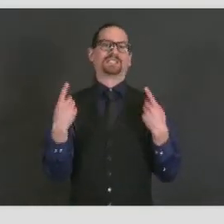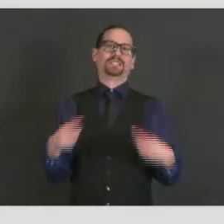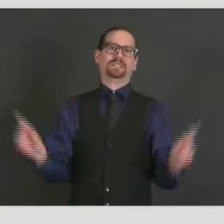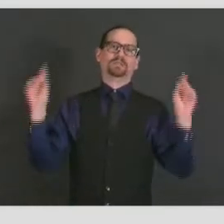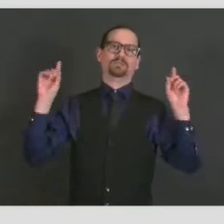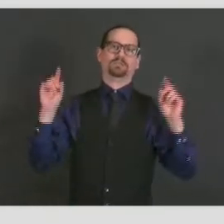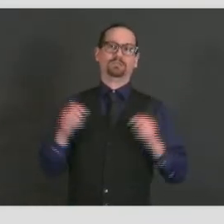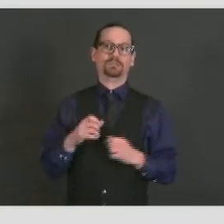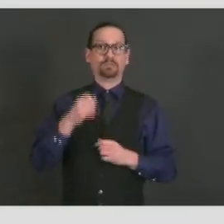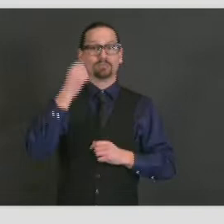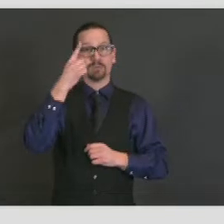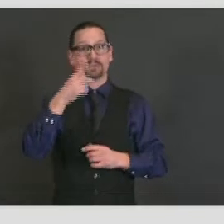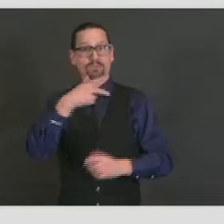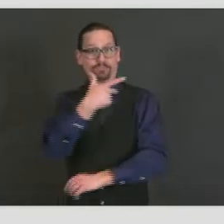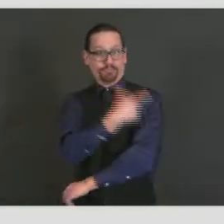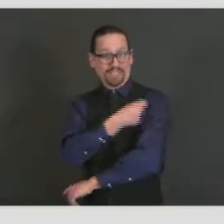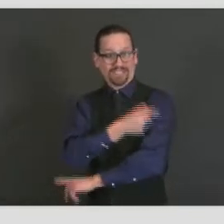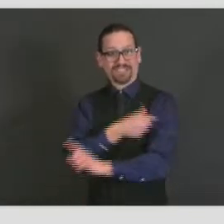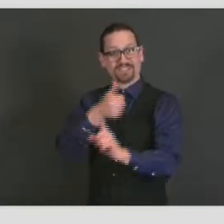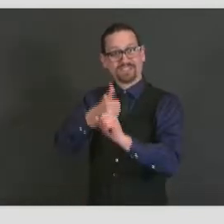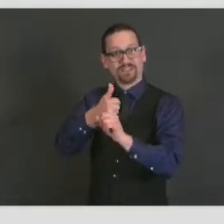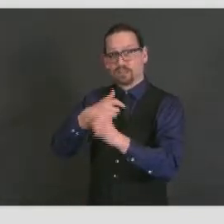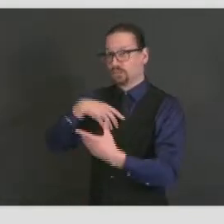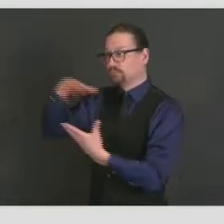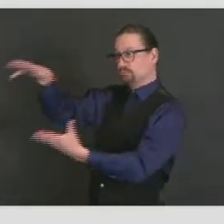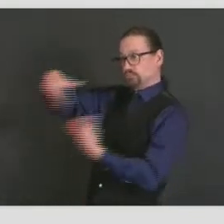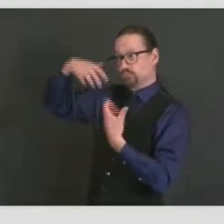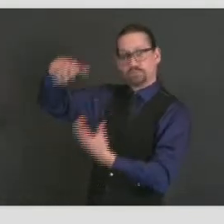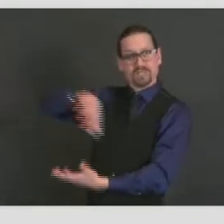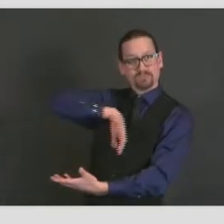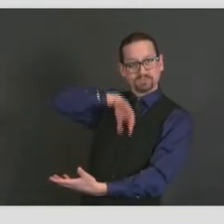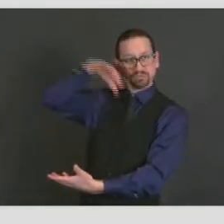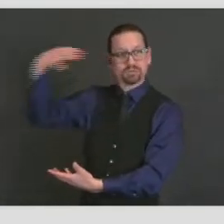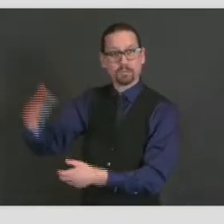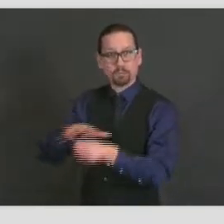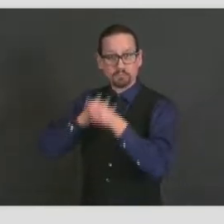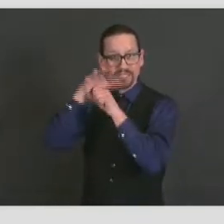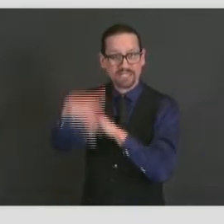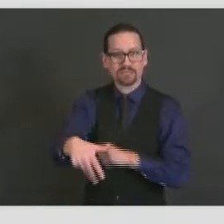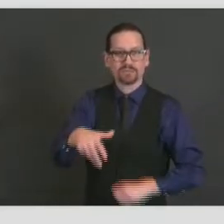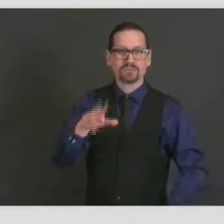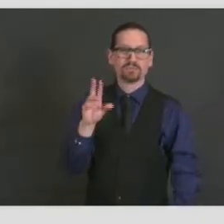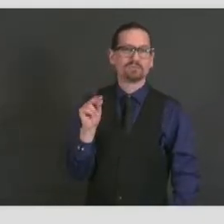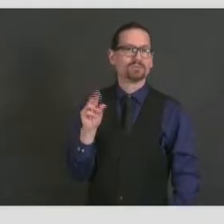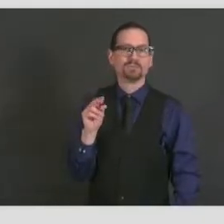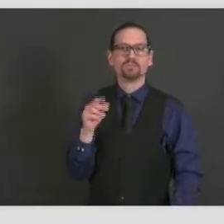VACCINE THAT WE KNOW WORKS. WE DON'T HAVE A LOT OF IT. BUT